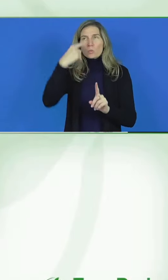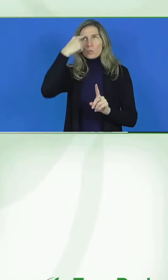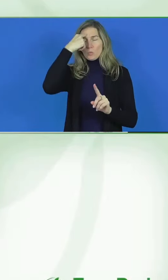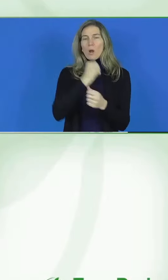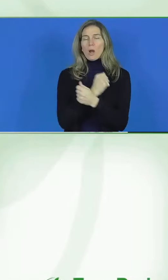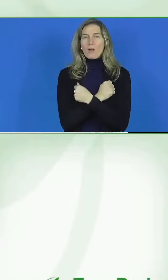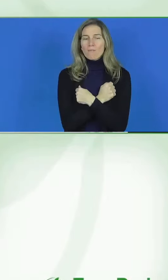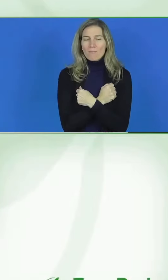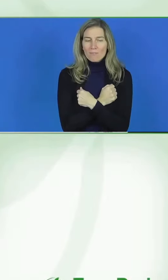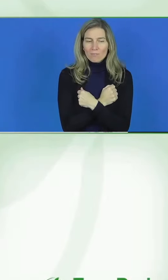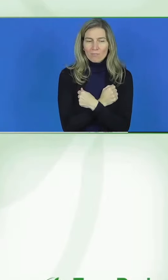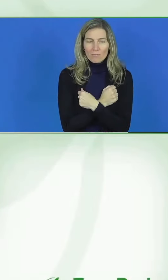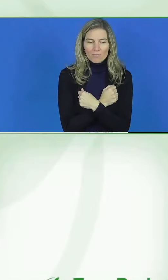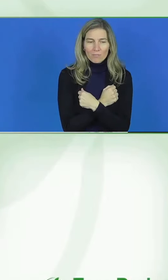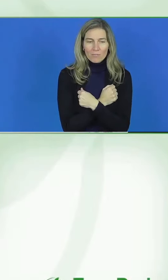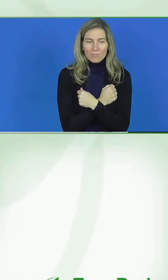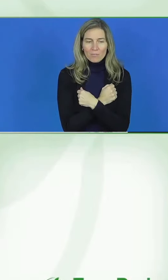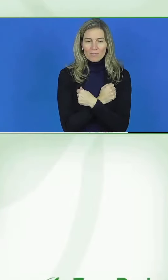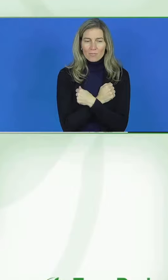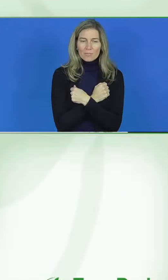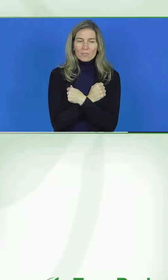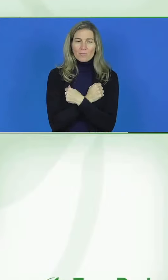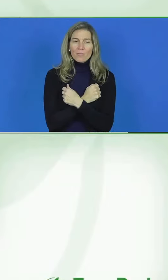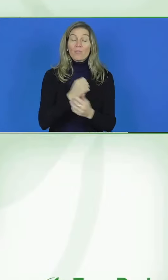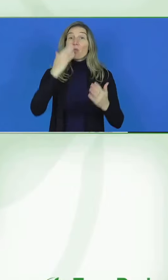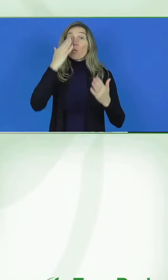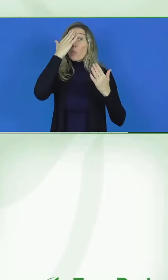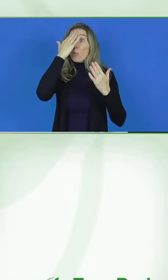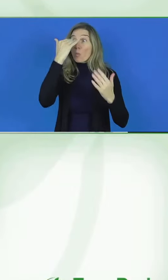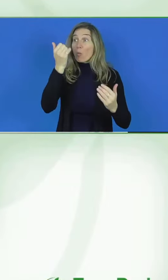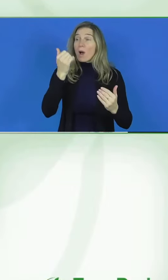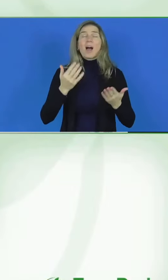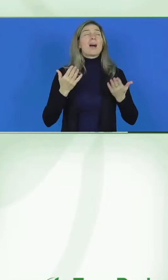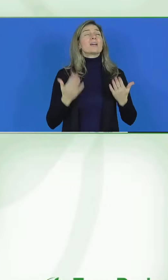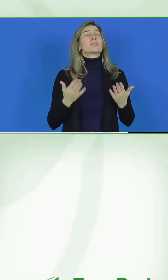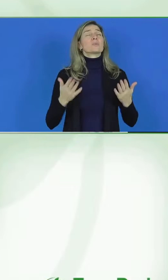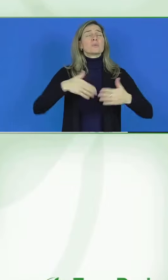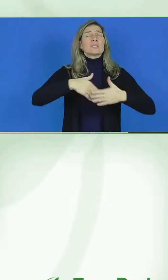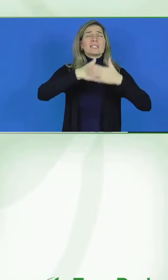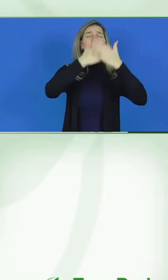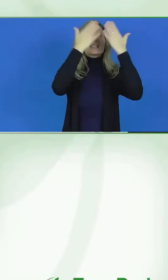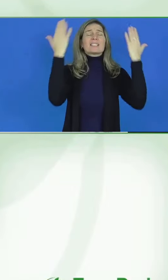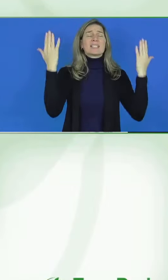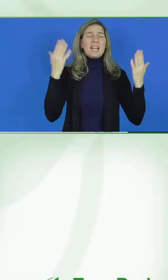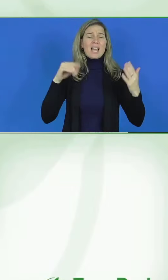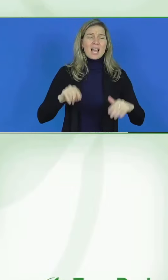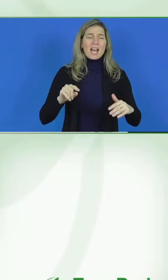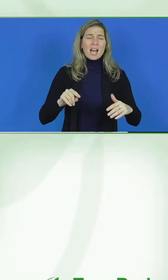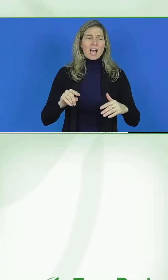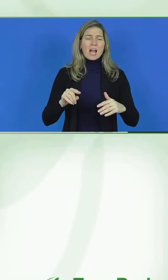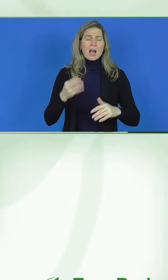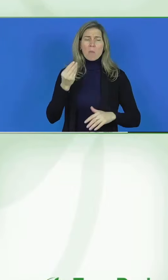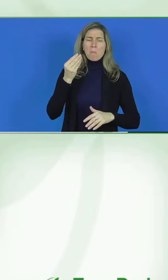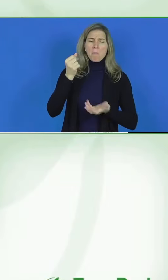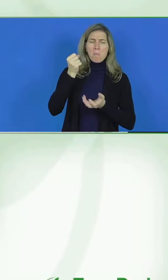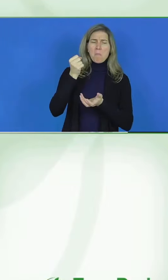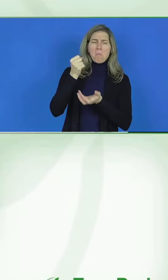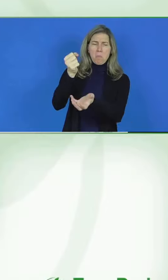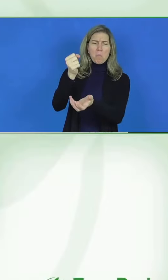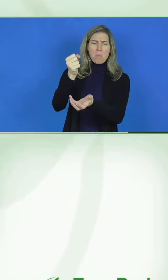individualistic fantasy that if you give people money they will get what they need in their life.